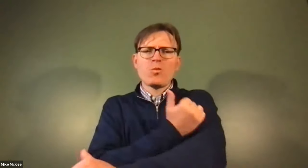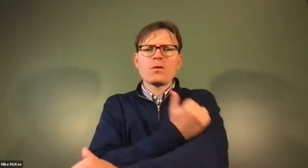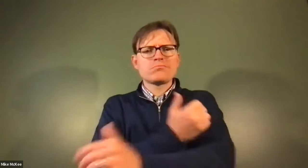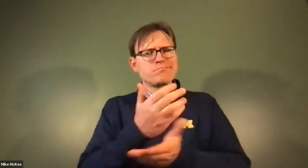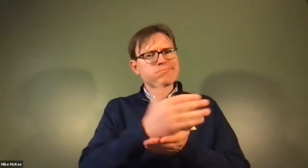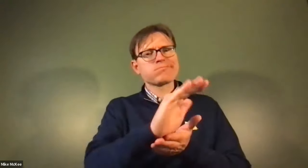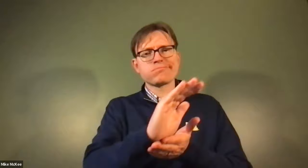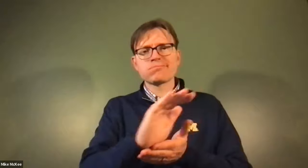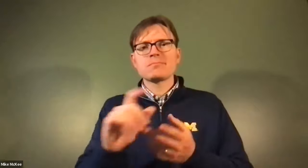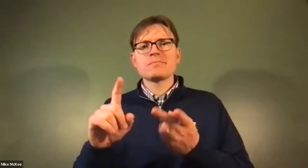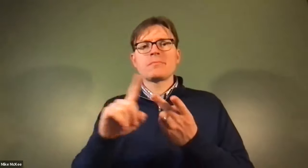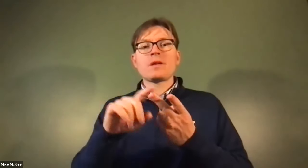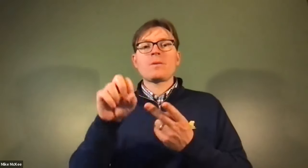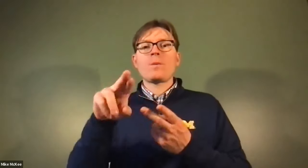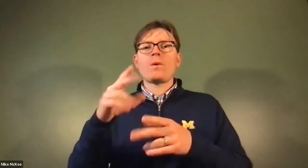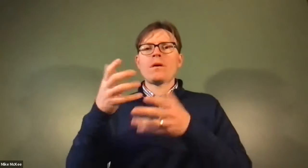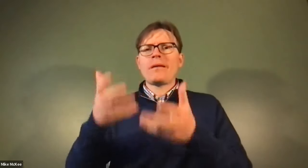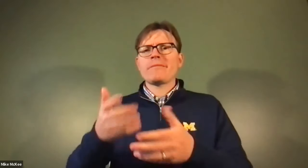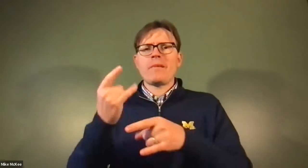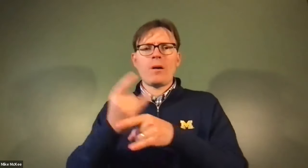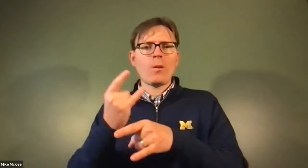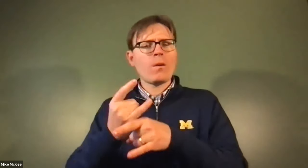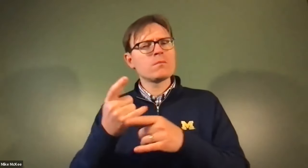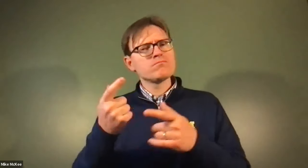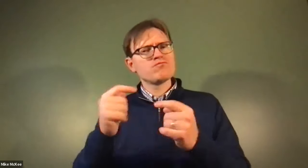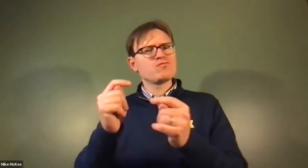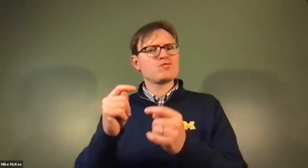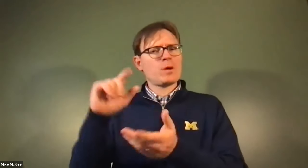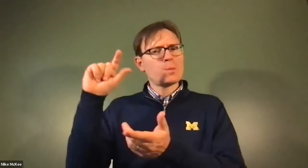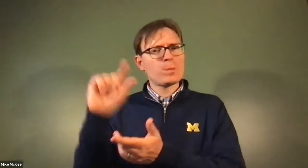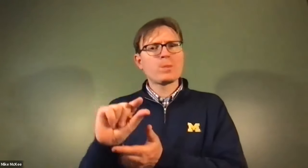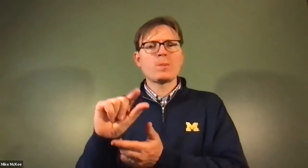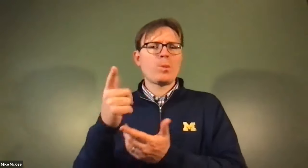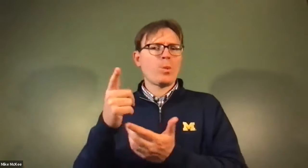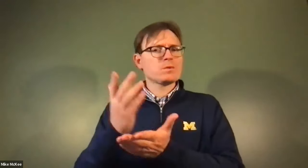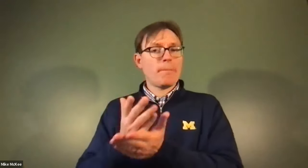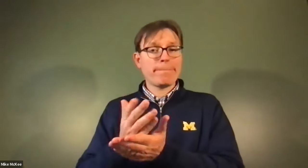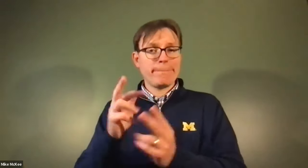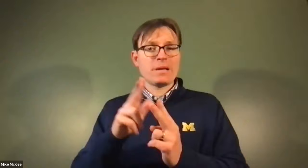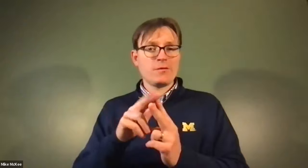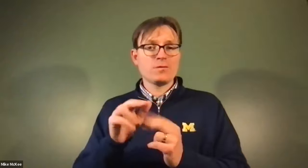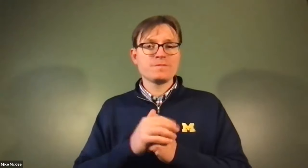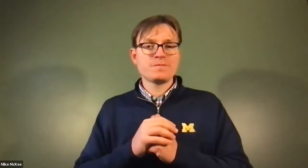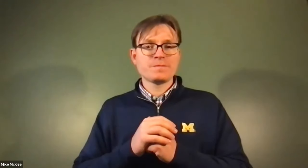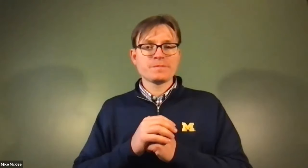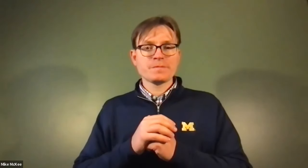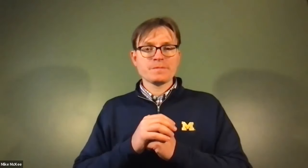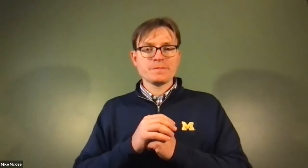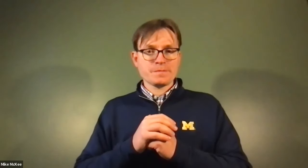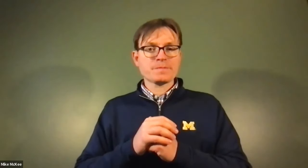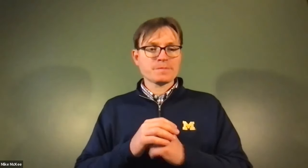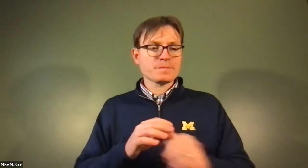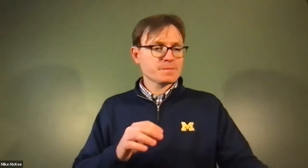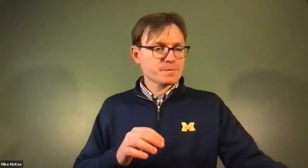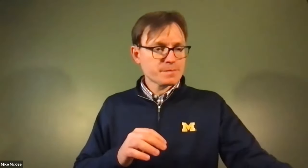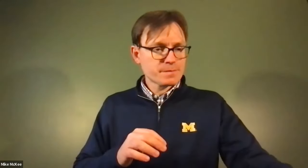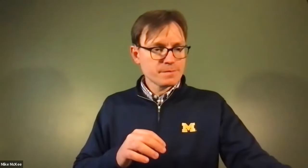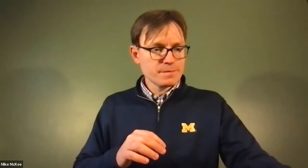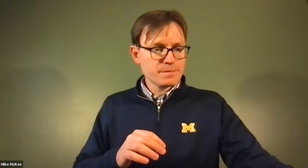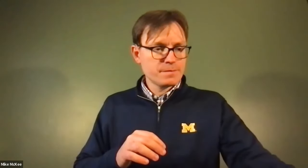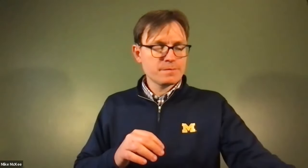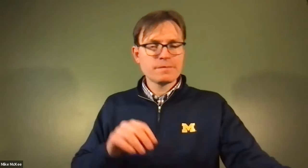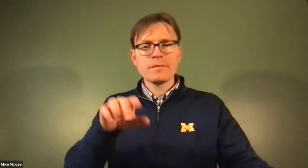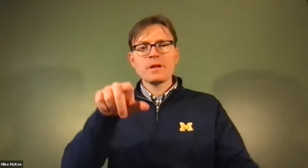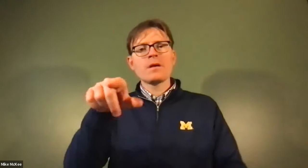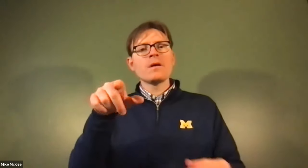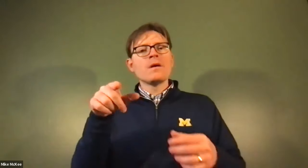James Cech: So if you're smoking quit smoking if you're using drugs stop if you are heavy alcohol use either reduce how much you drink or stop altogether.